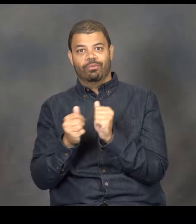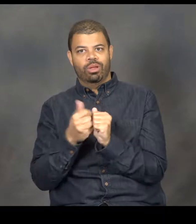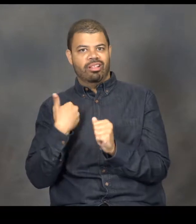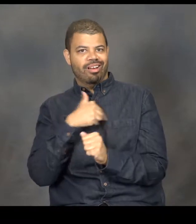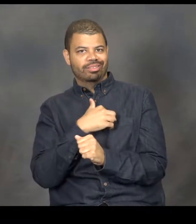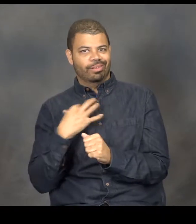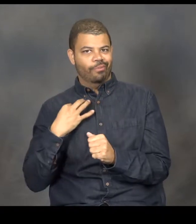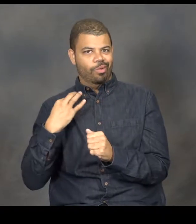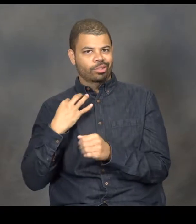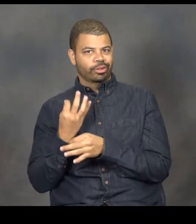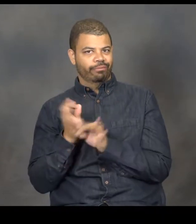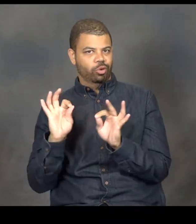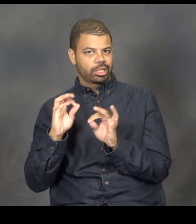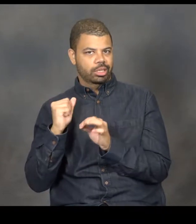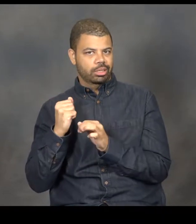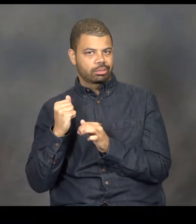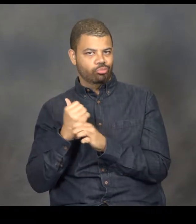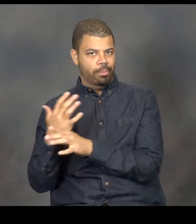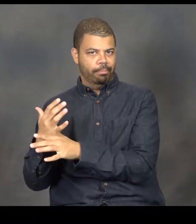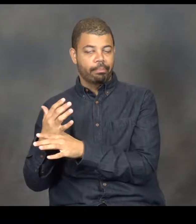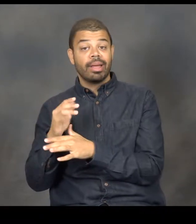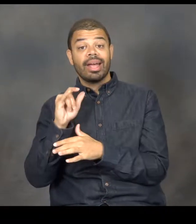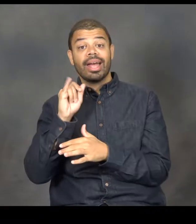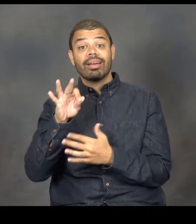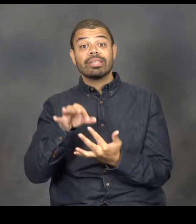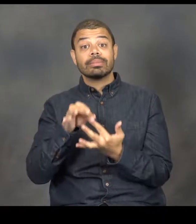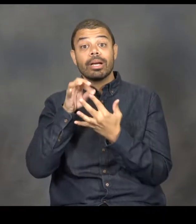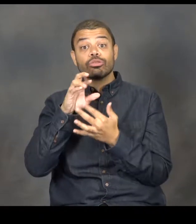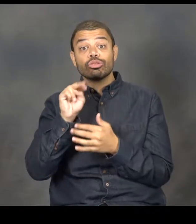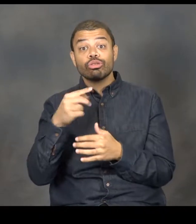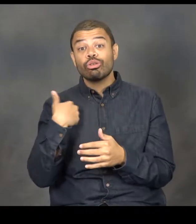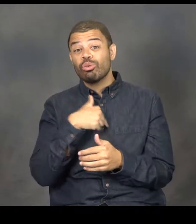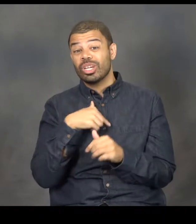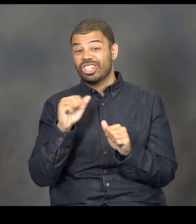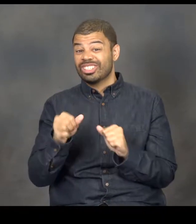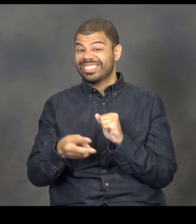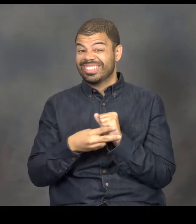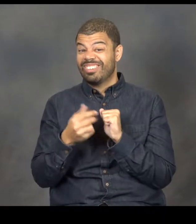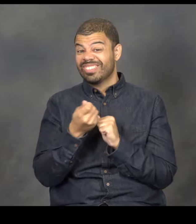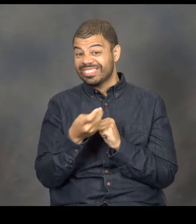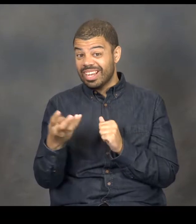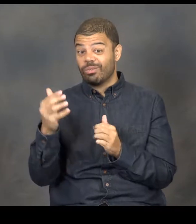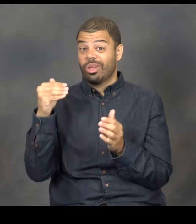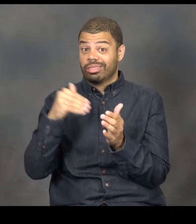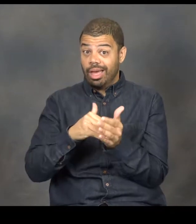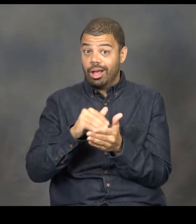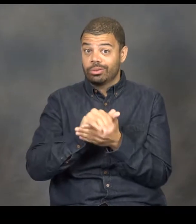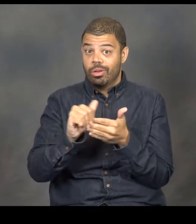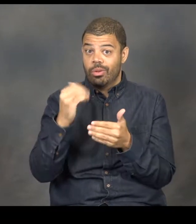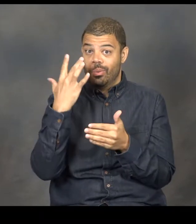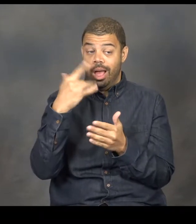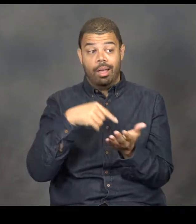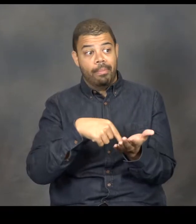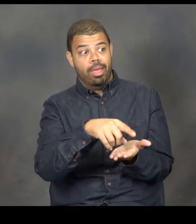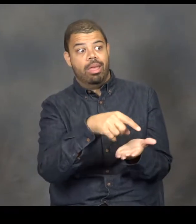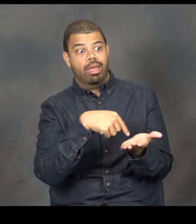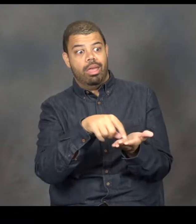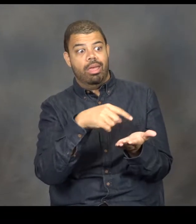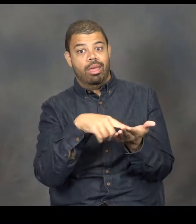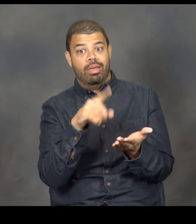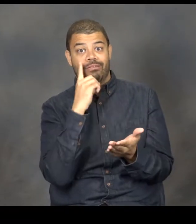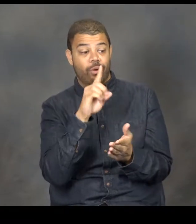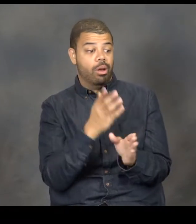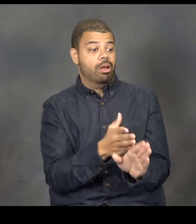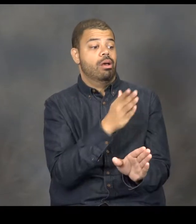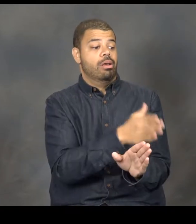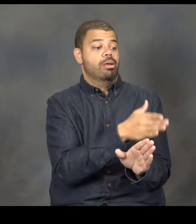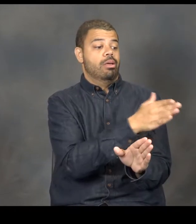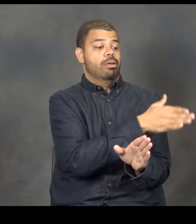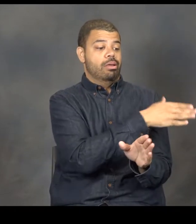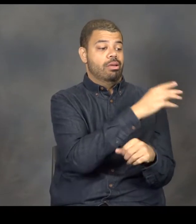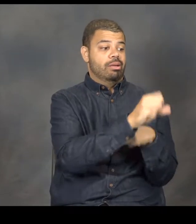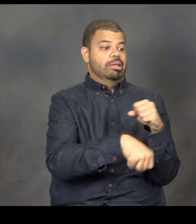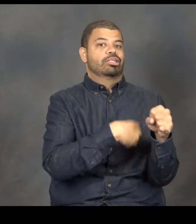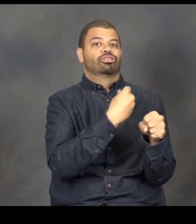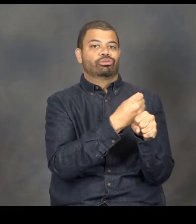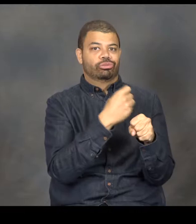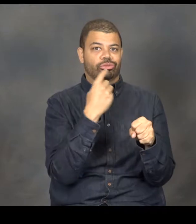and then at the end of January,